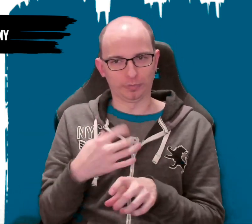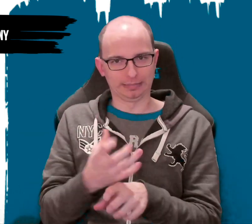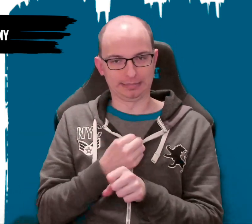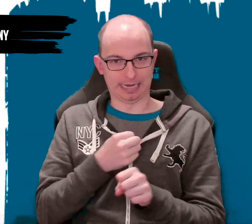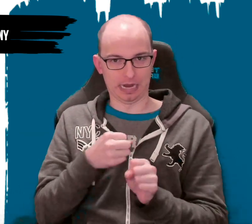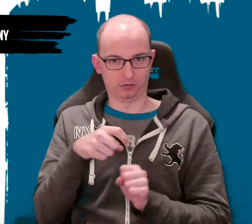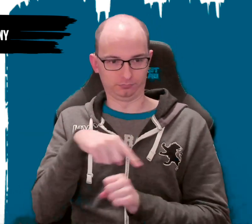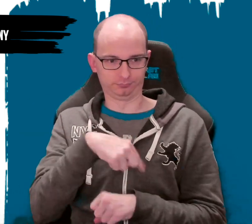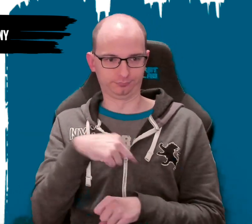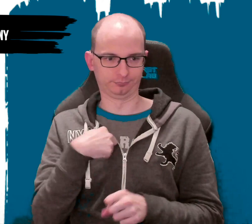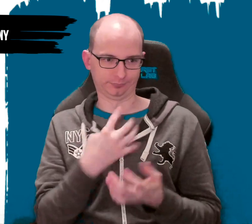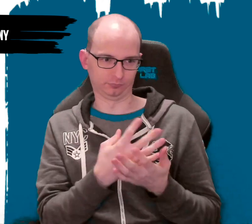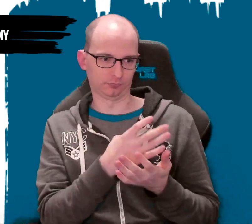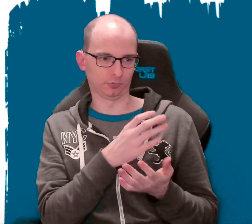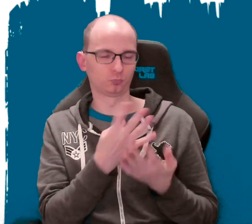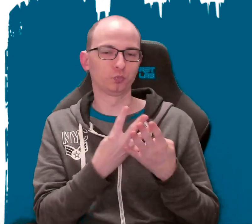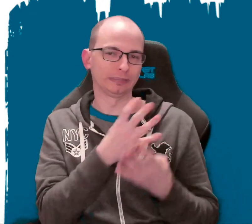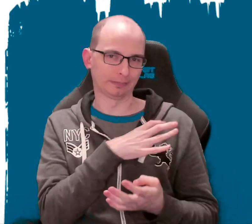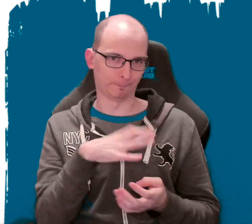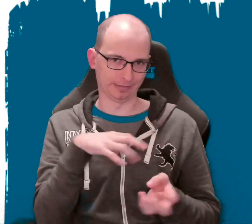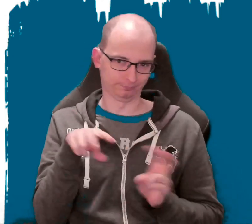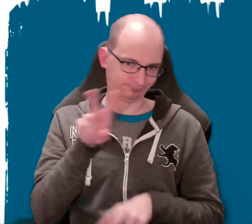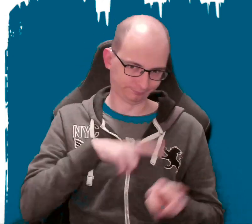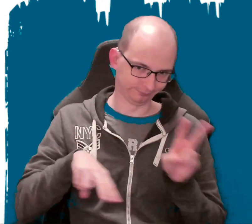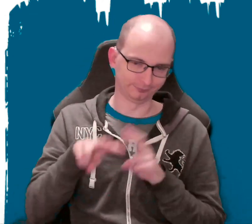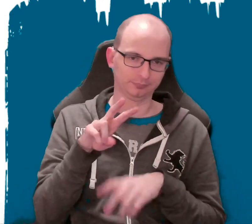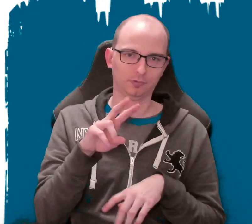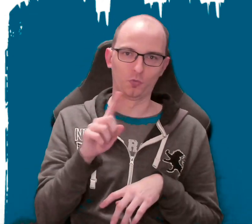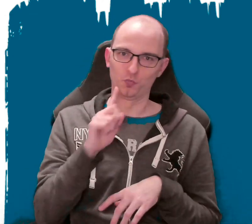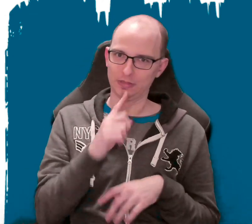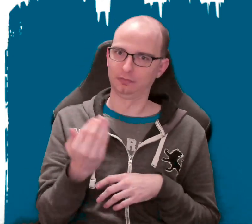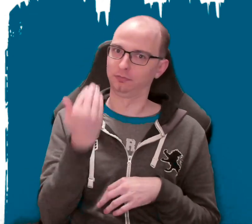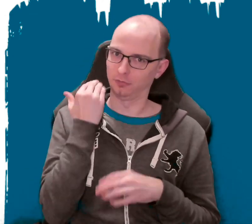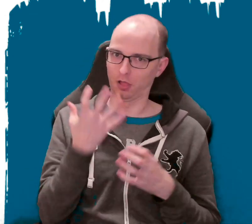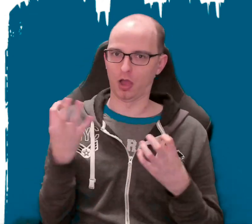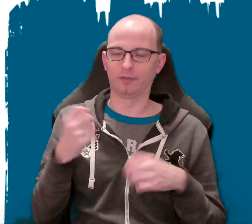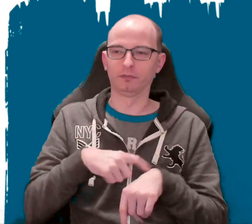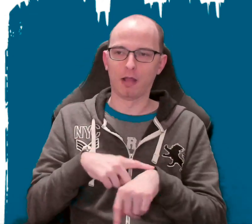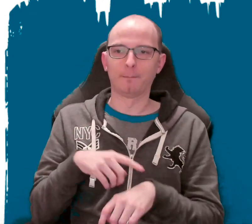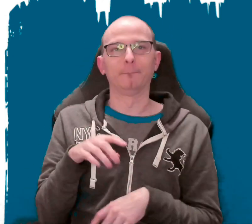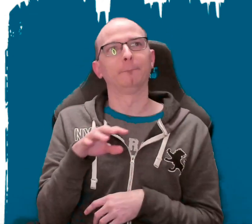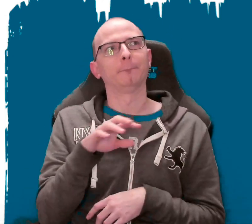even with our staff watching the videos, it does eat up a bit of time.